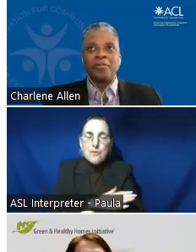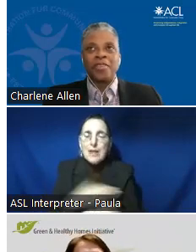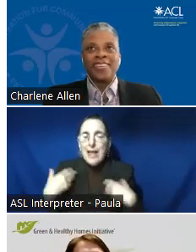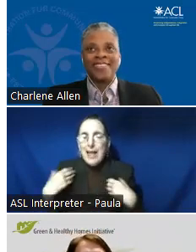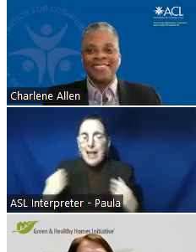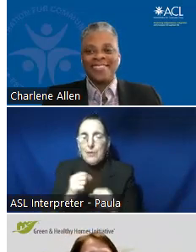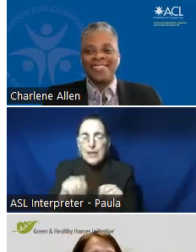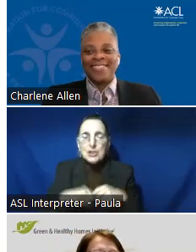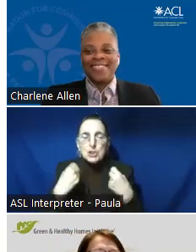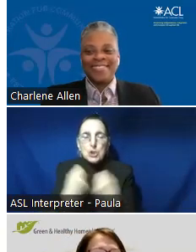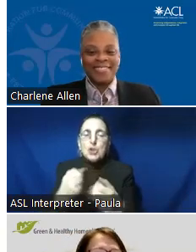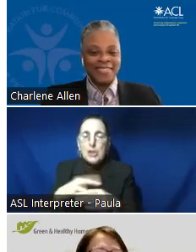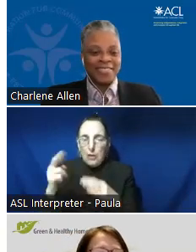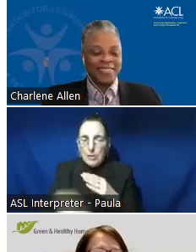Thank you so much.